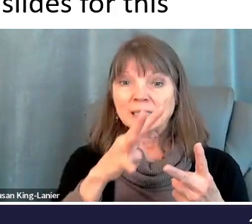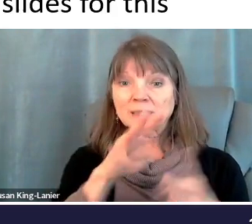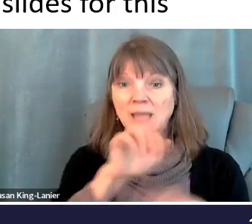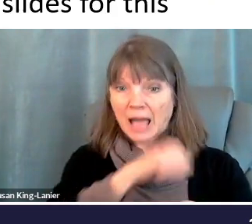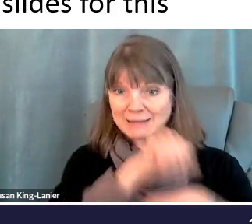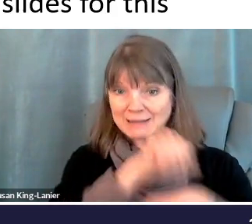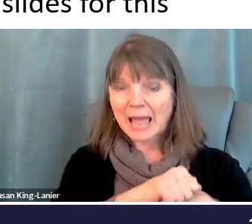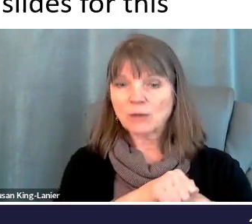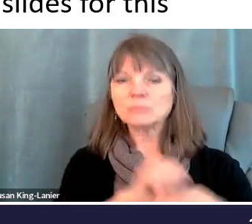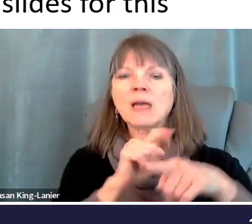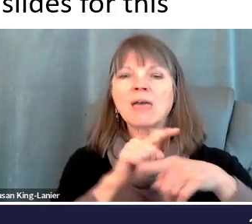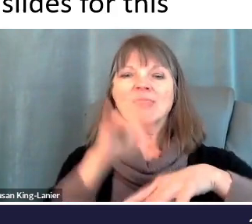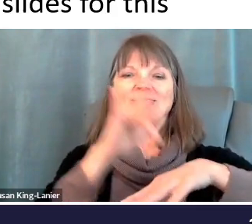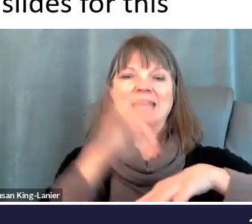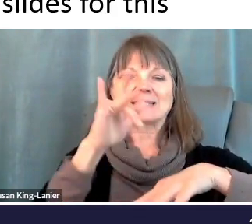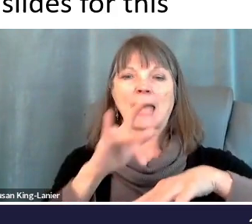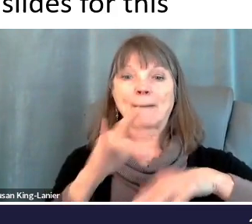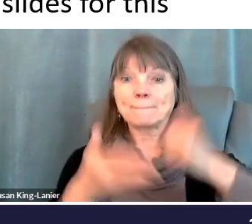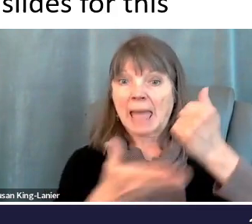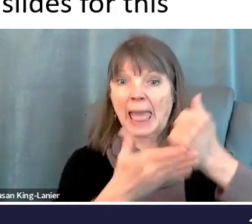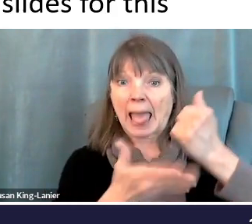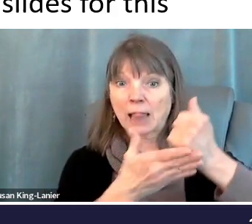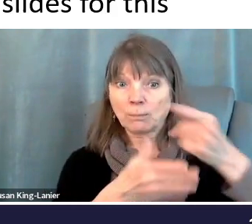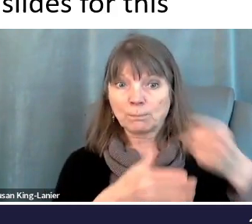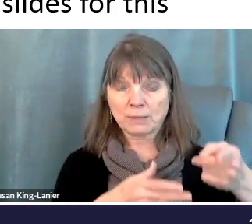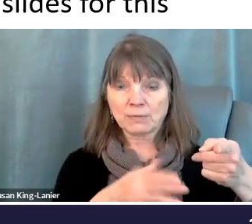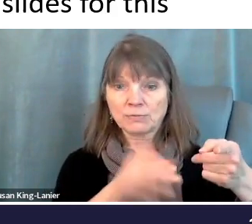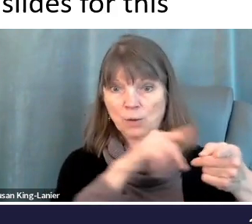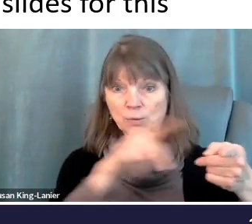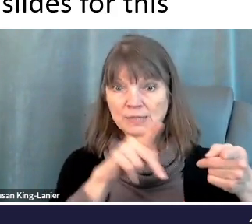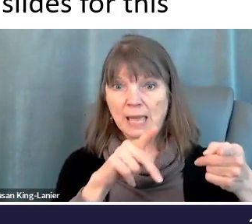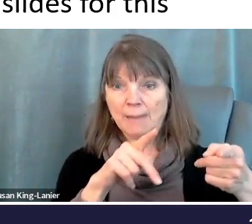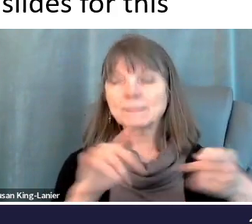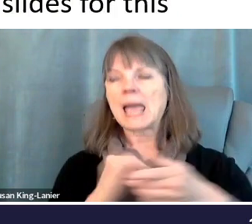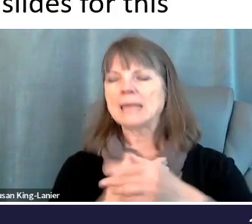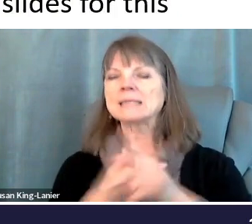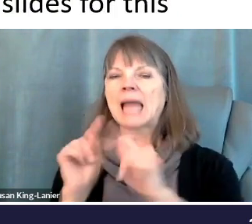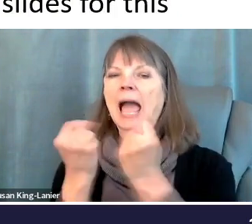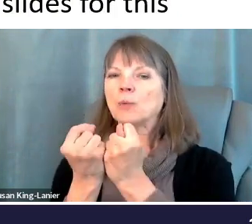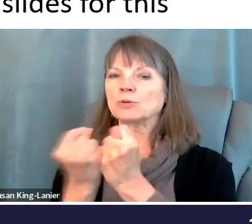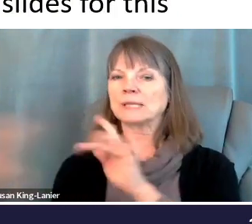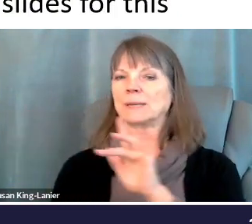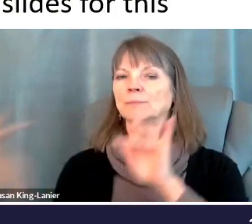they actually can just tap help right there in the app. And our team, our support team will reach out either